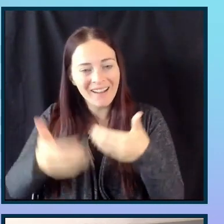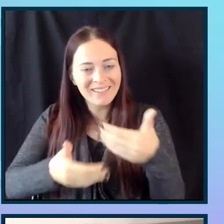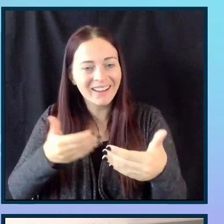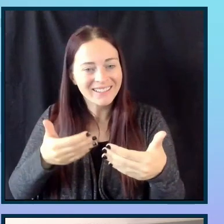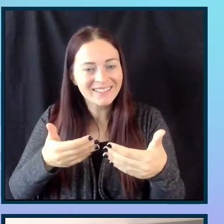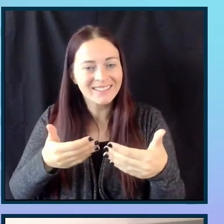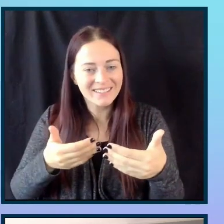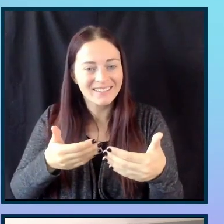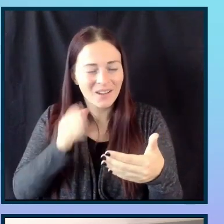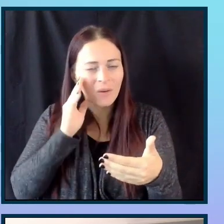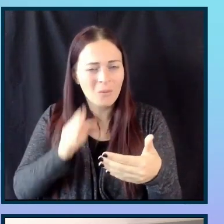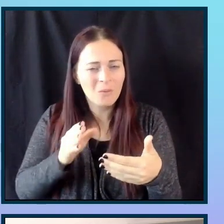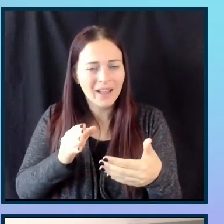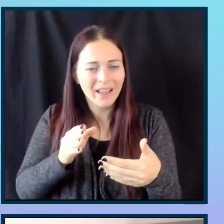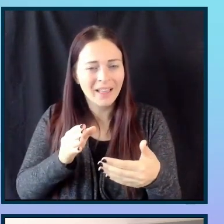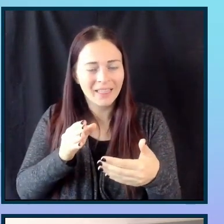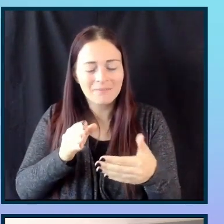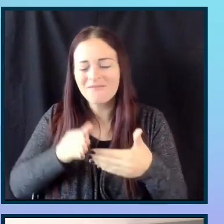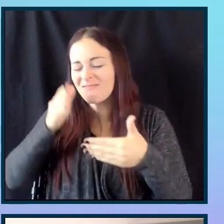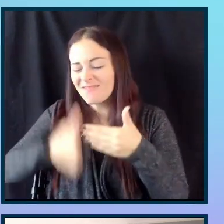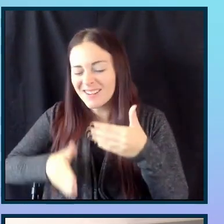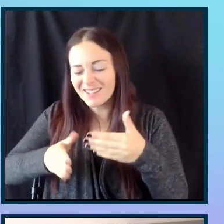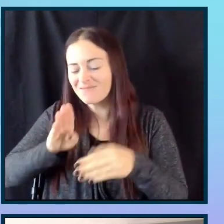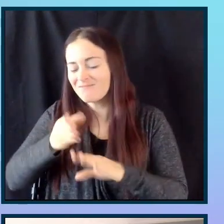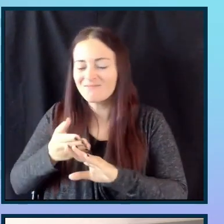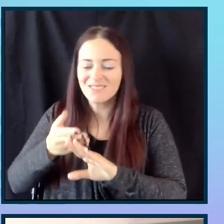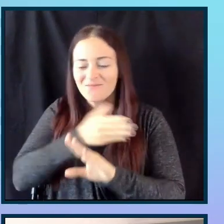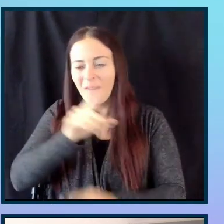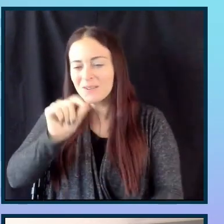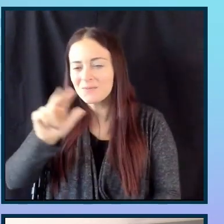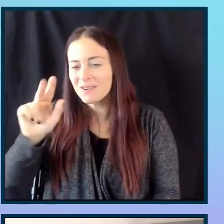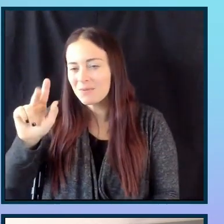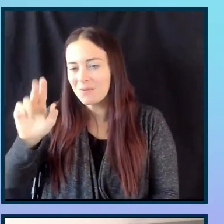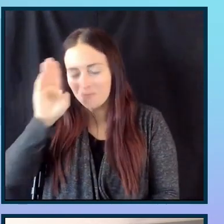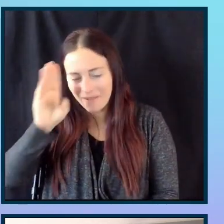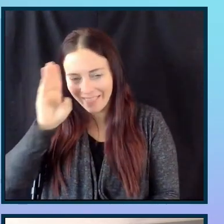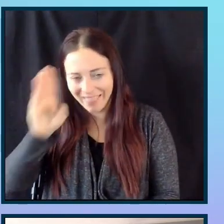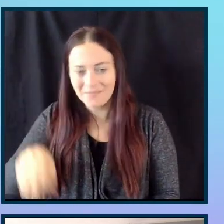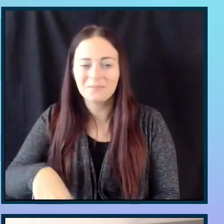will be done before the end of the year. Then for 3.0, WCAG 3.0,